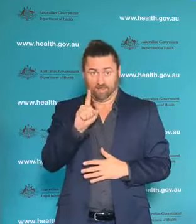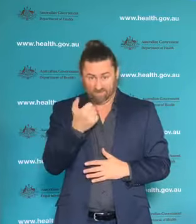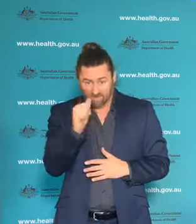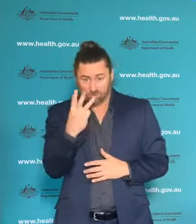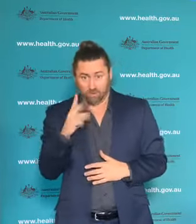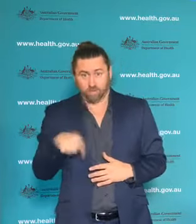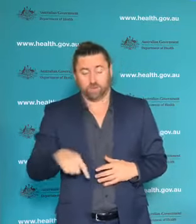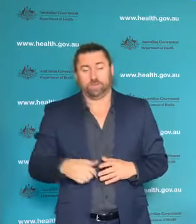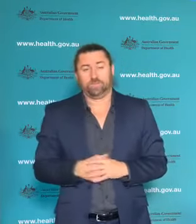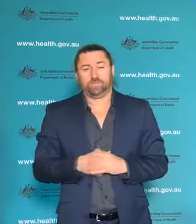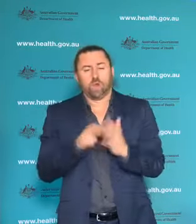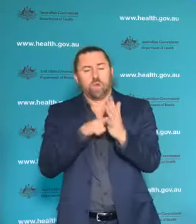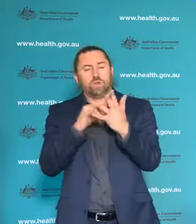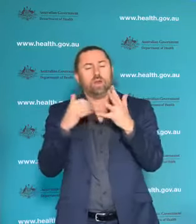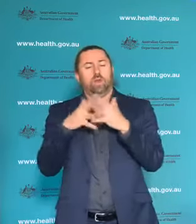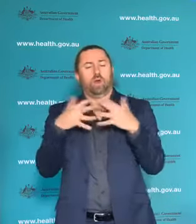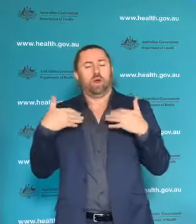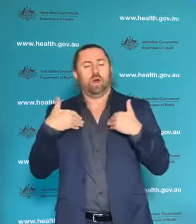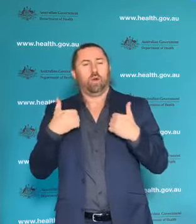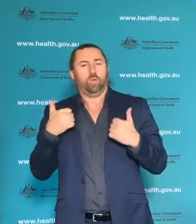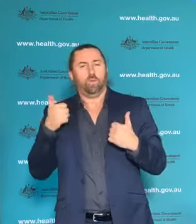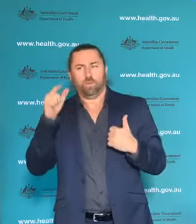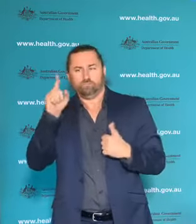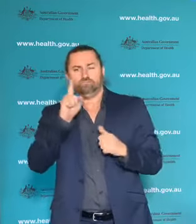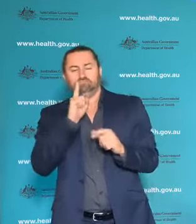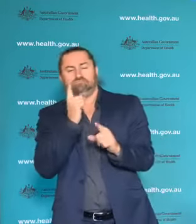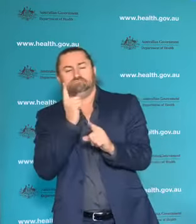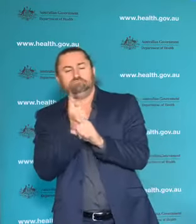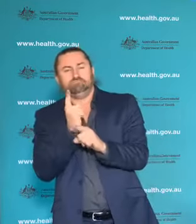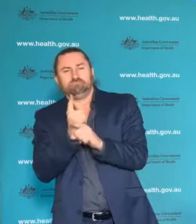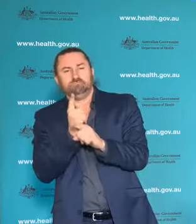New South Wales Health today has reported that the COVIDSafe app